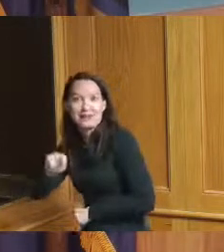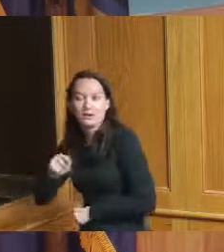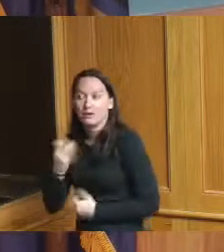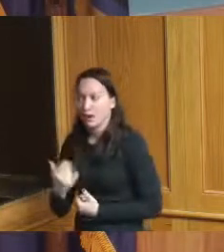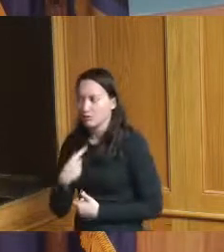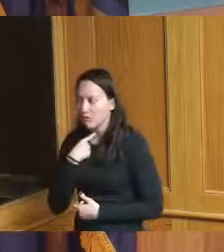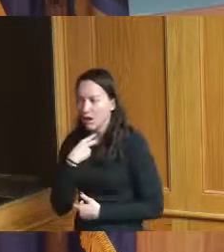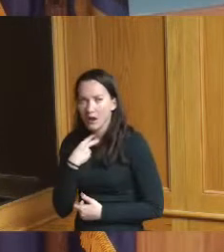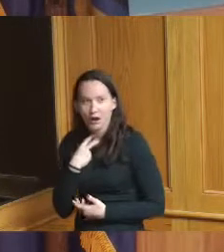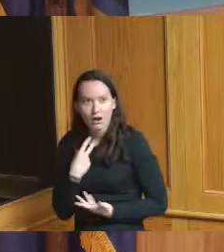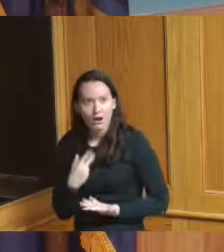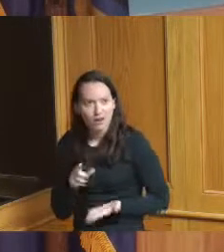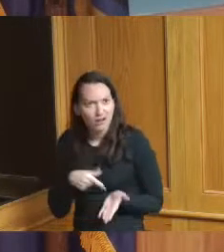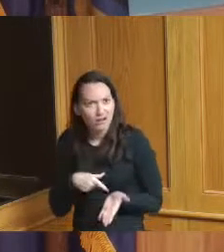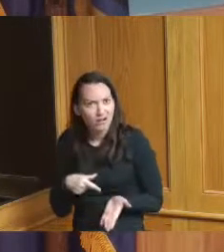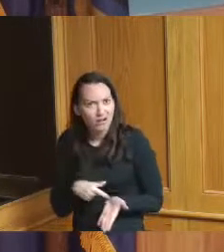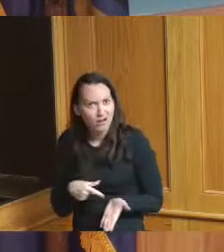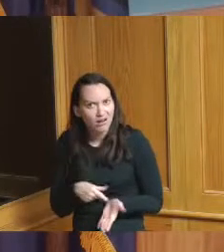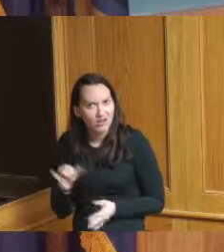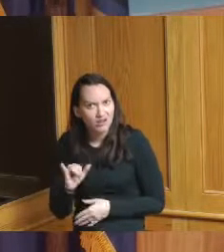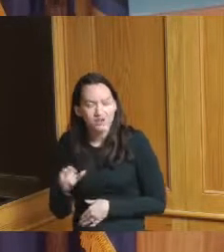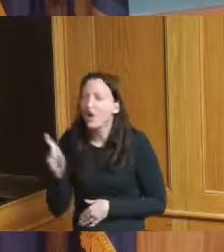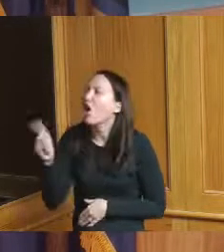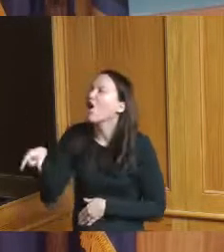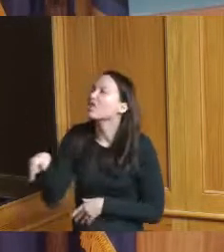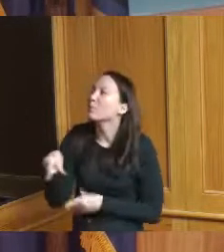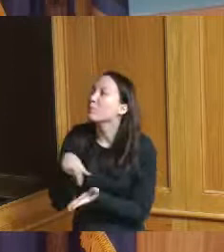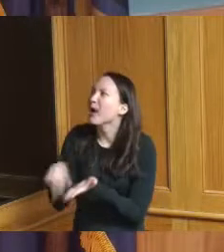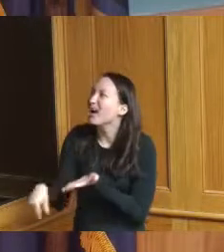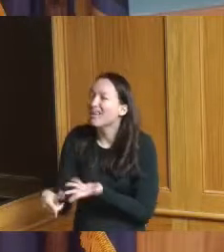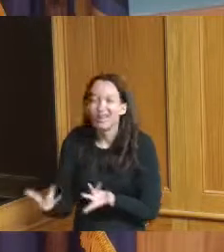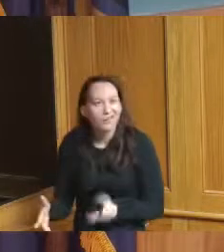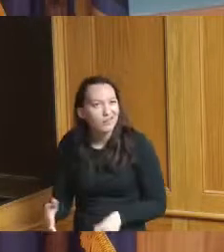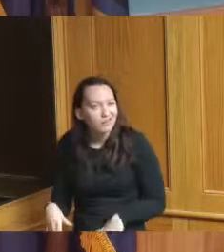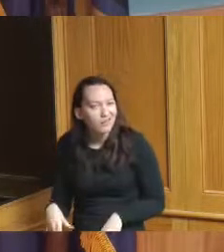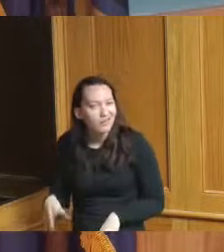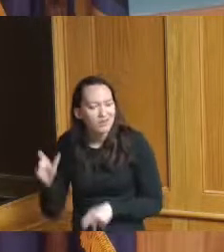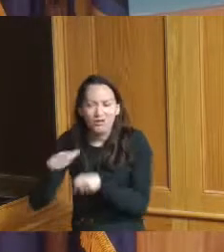bills from the insurance company have have you been on any calls to deal with these insurance